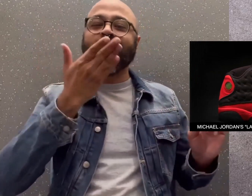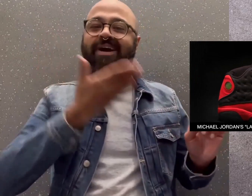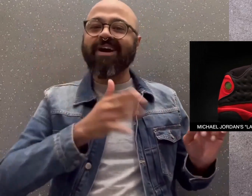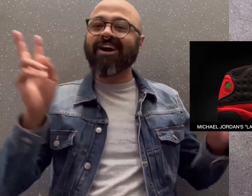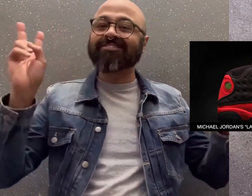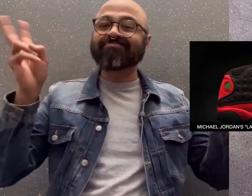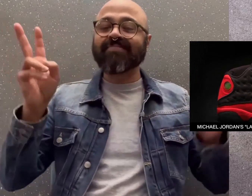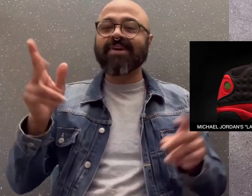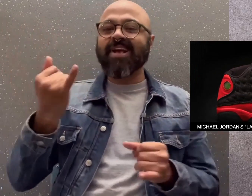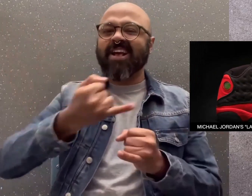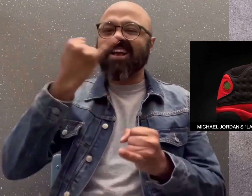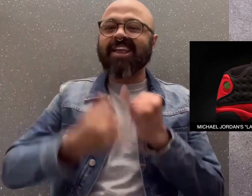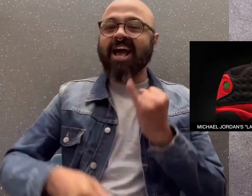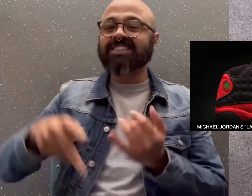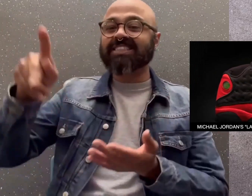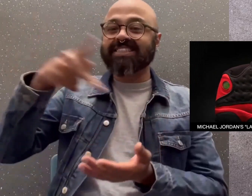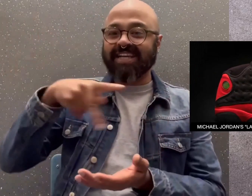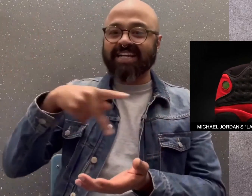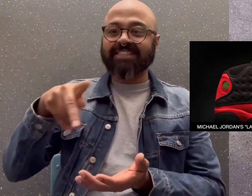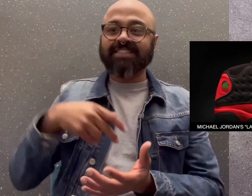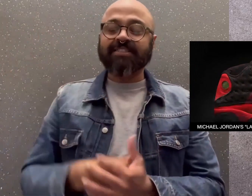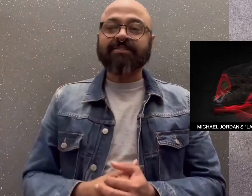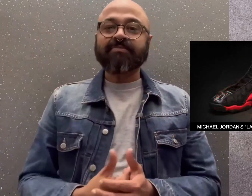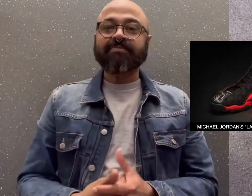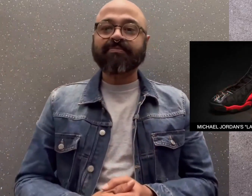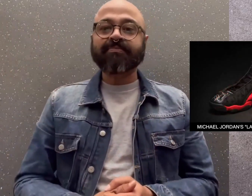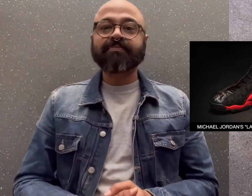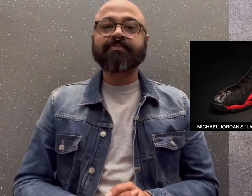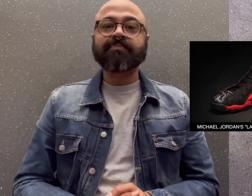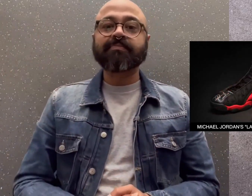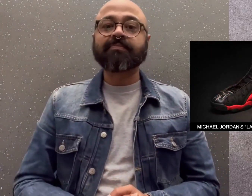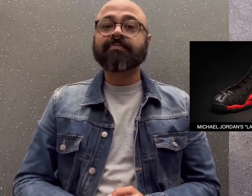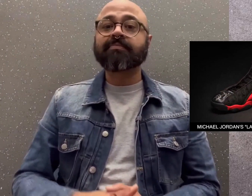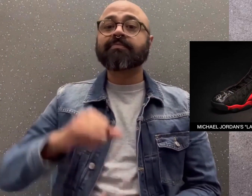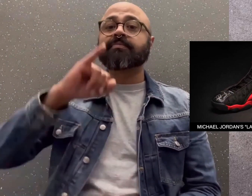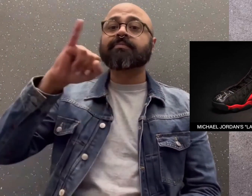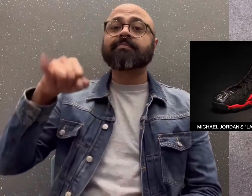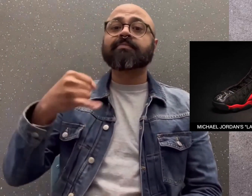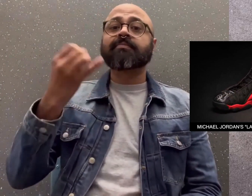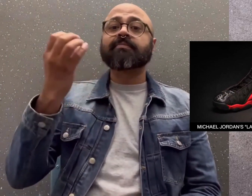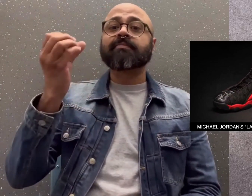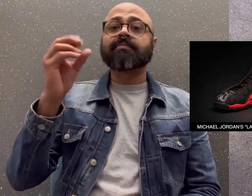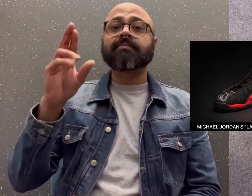It was his final season with the Chicago Bulls and is commonly referred to as the Last Dance.